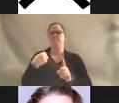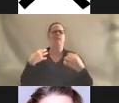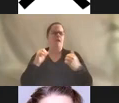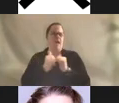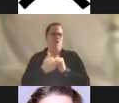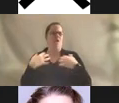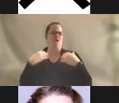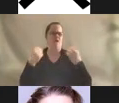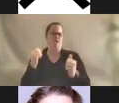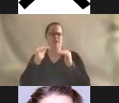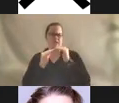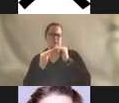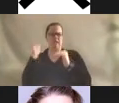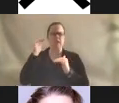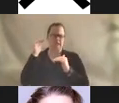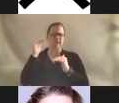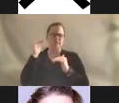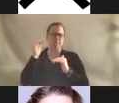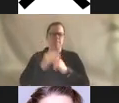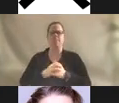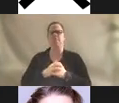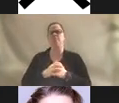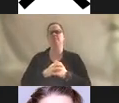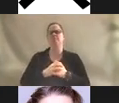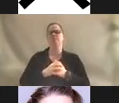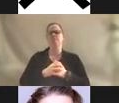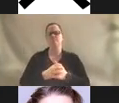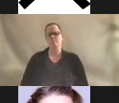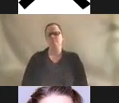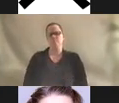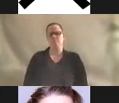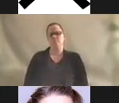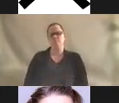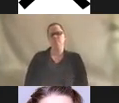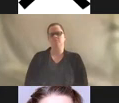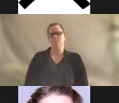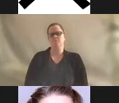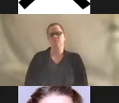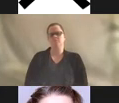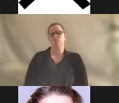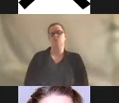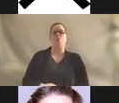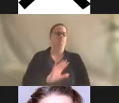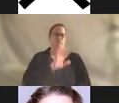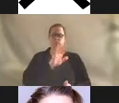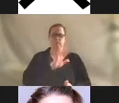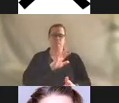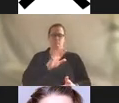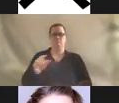And since he and his siblings grew up in New Orleans,